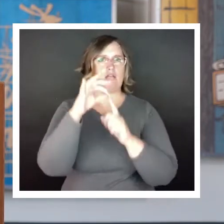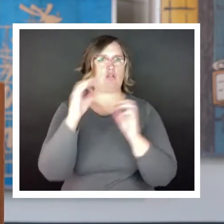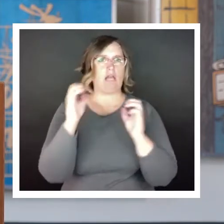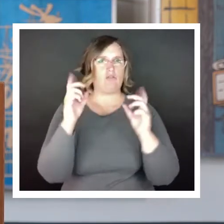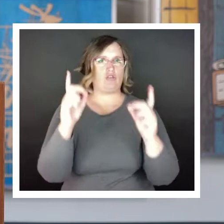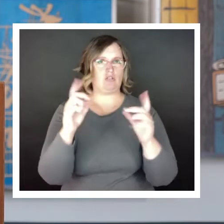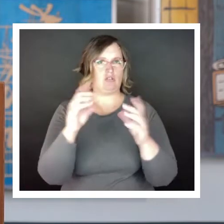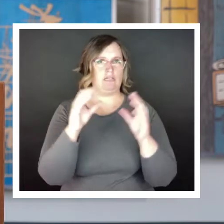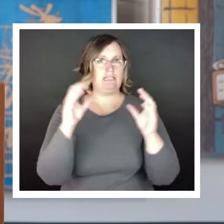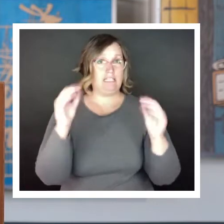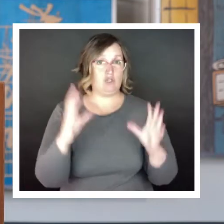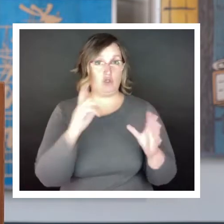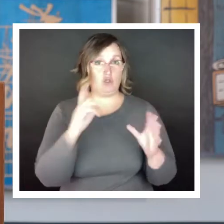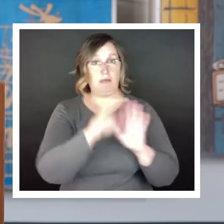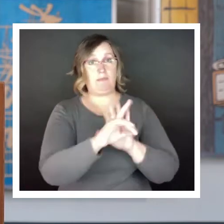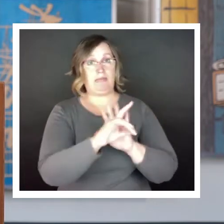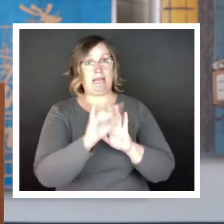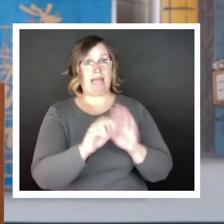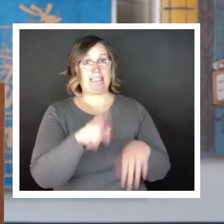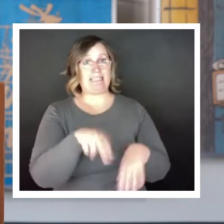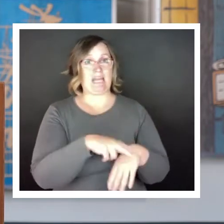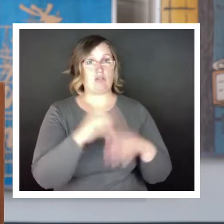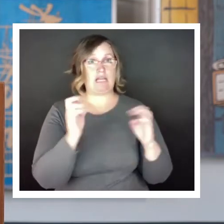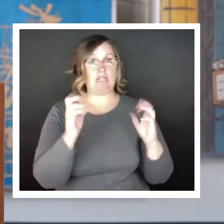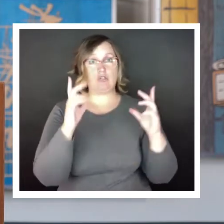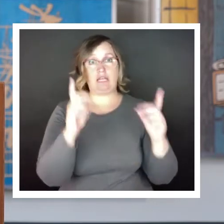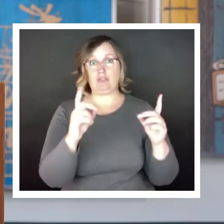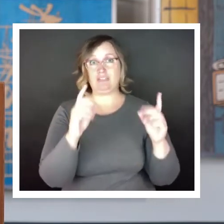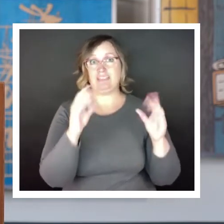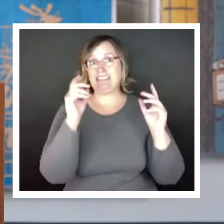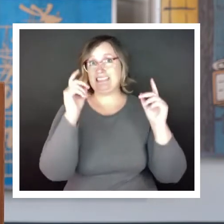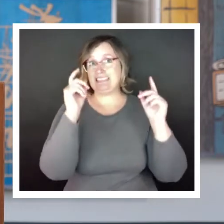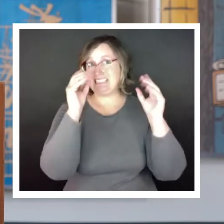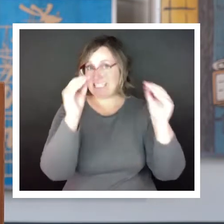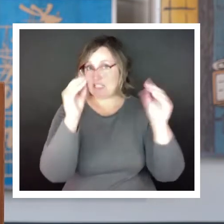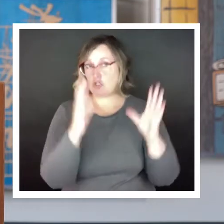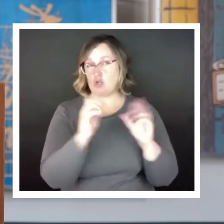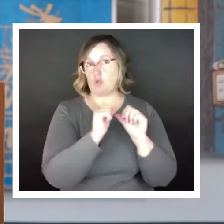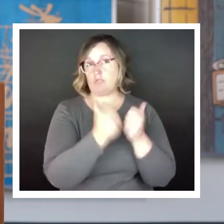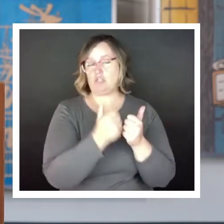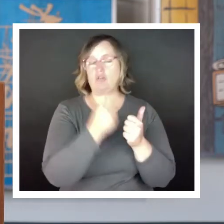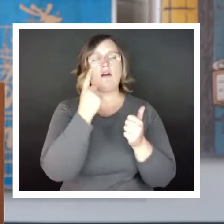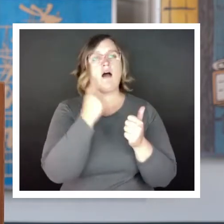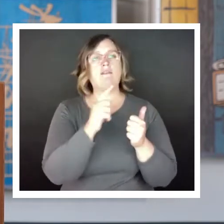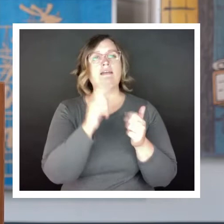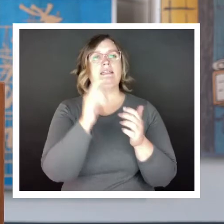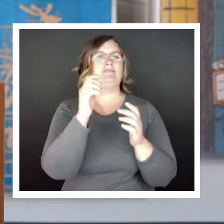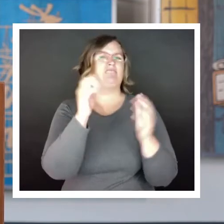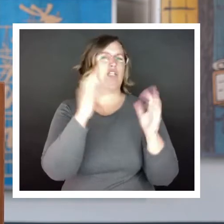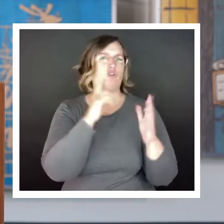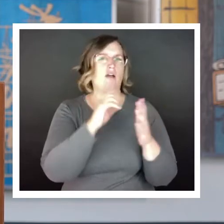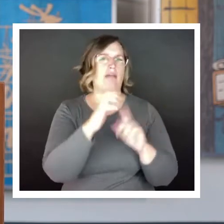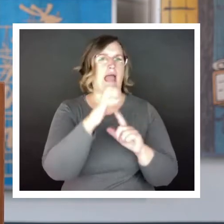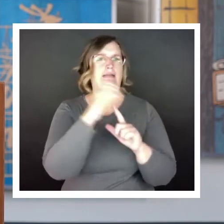National Education Association Foundations Educator of Excellence. That year, I was honored at the White House